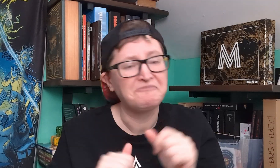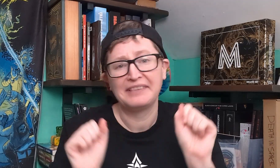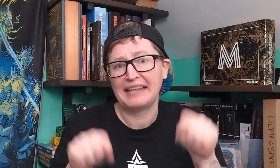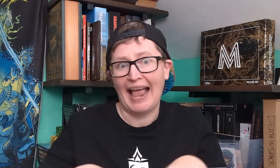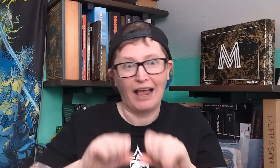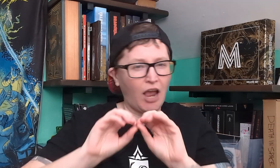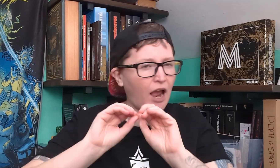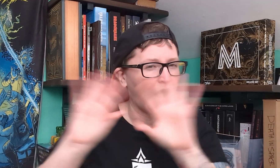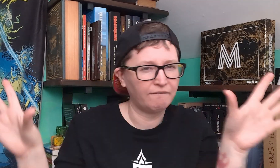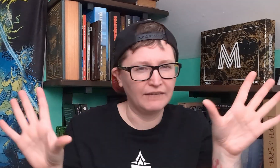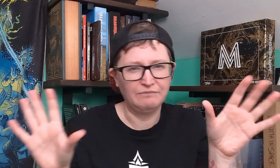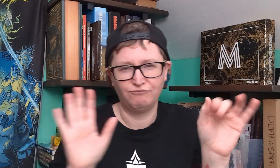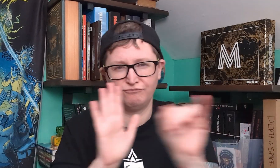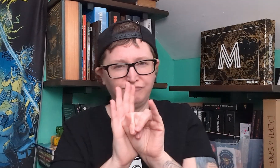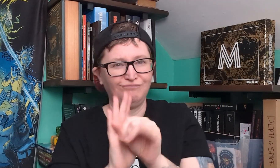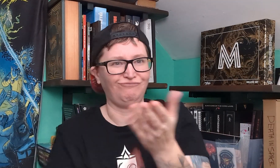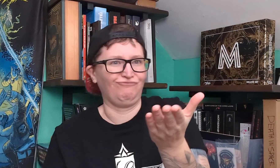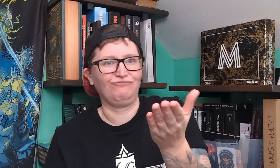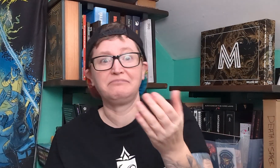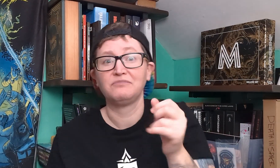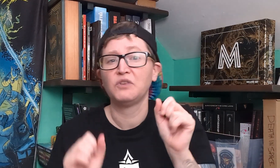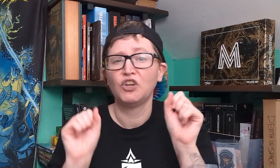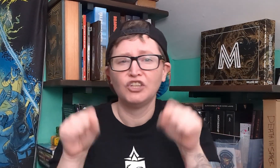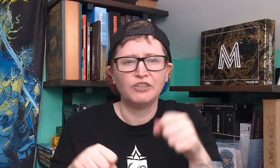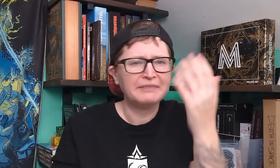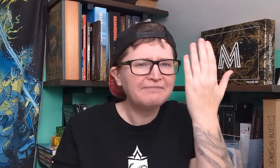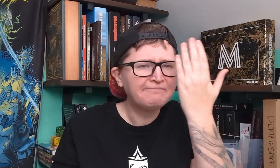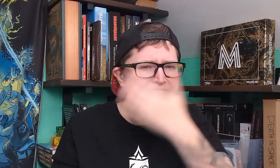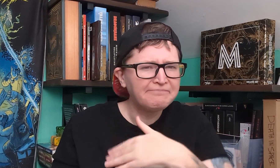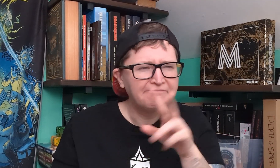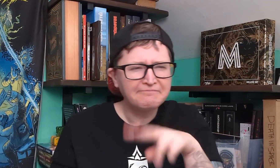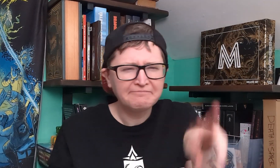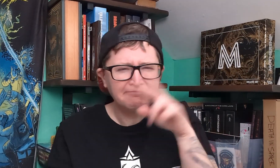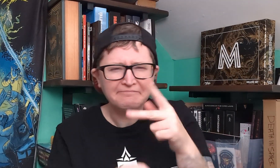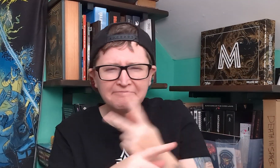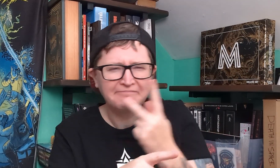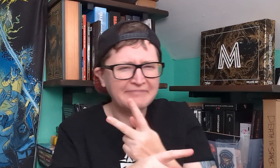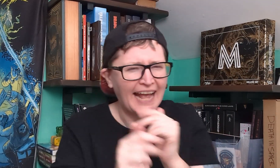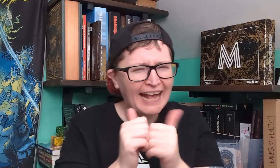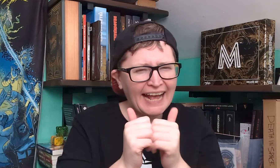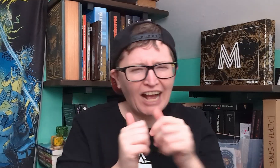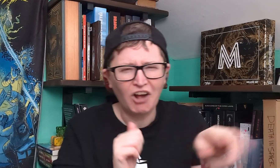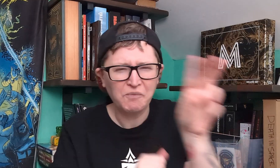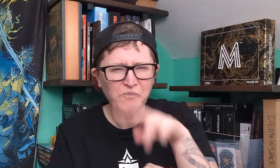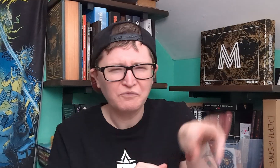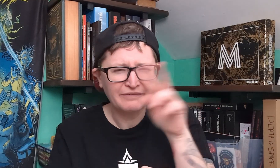It could be obvious, or more subtle or hidden for the viewers to figure out.